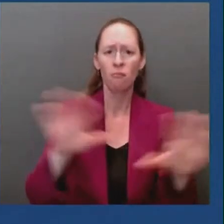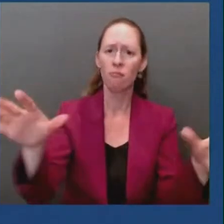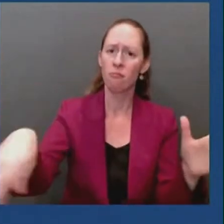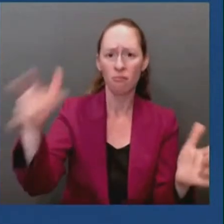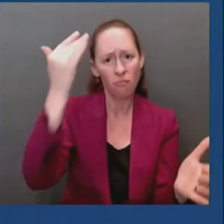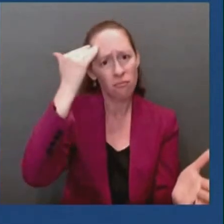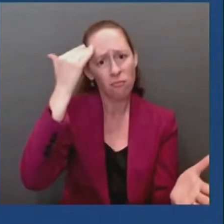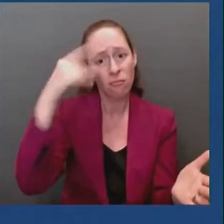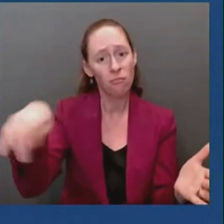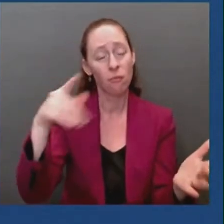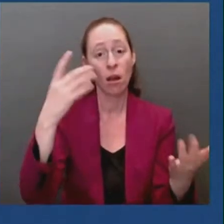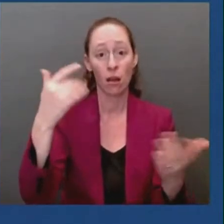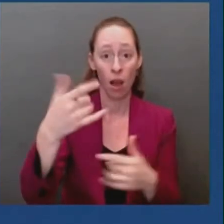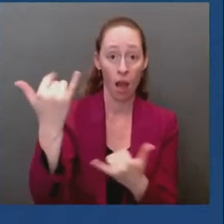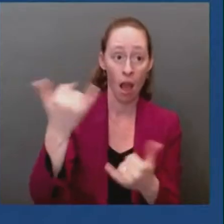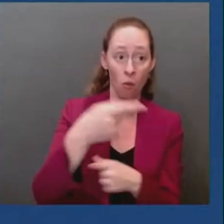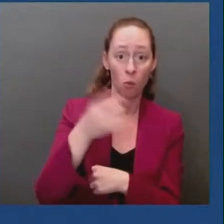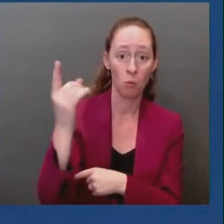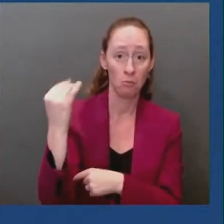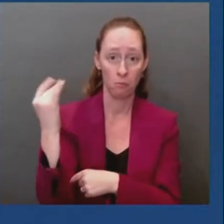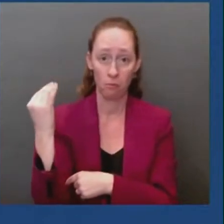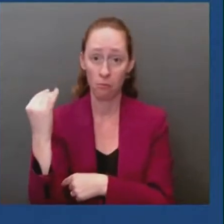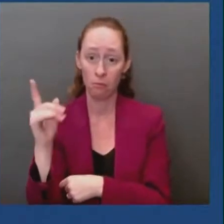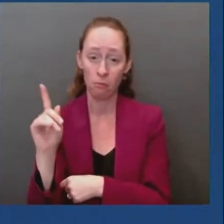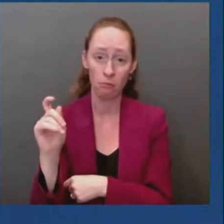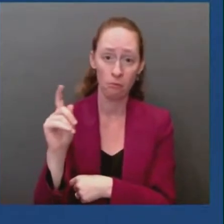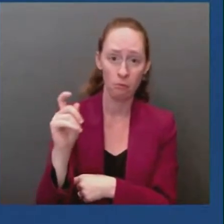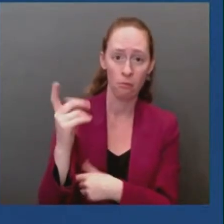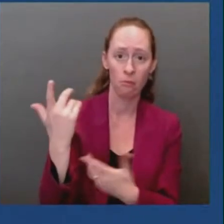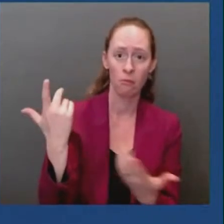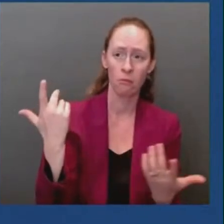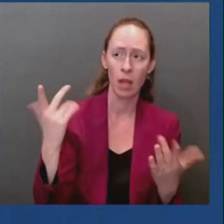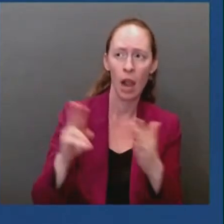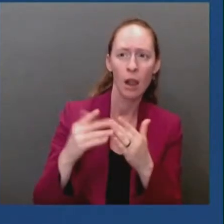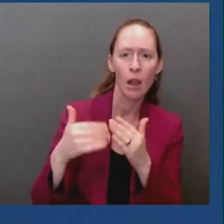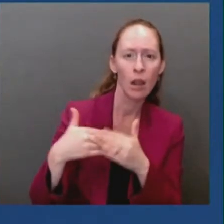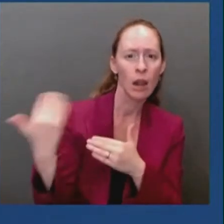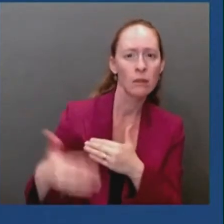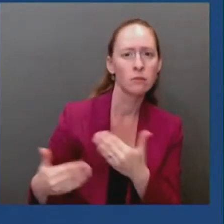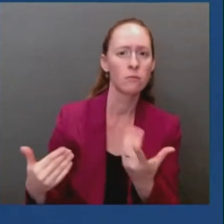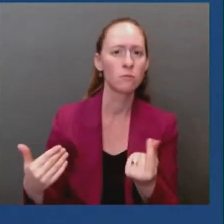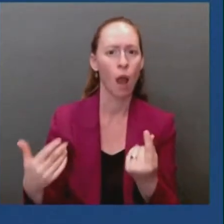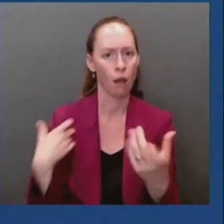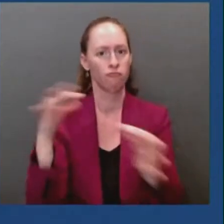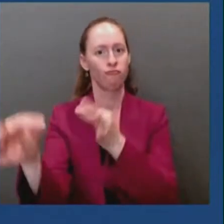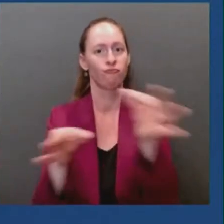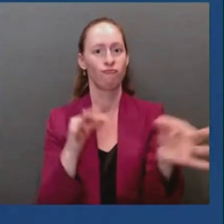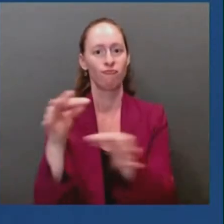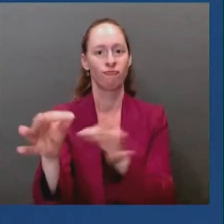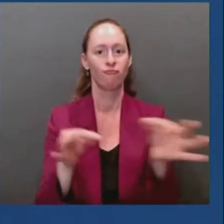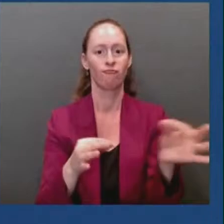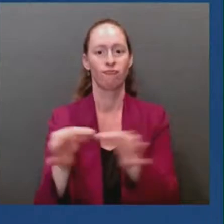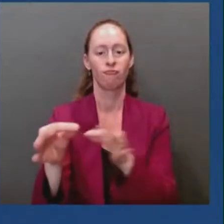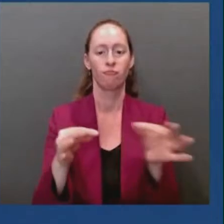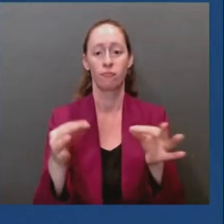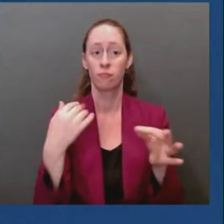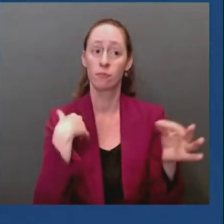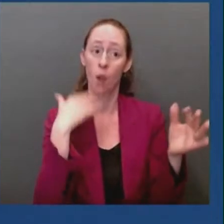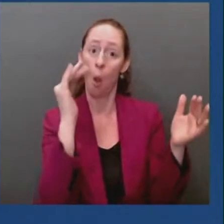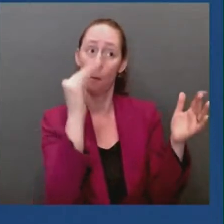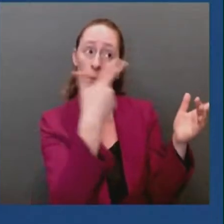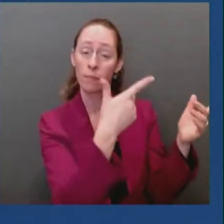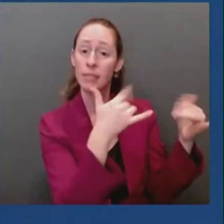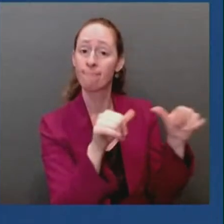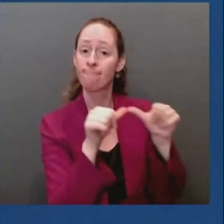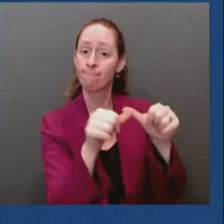GOOD HEART NURSING CONGRESS TO